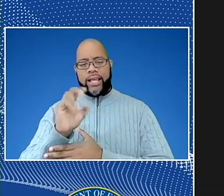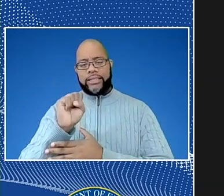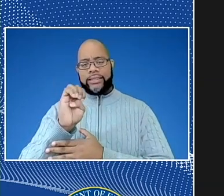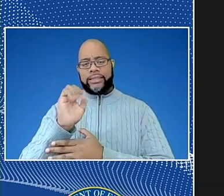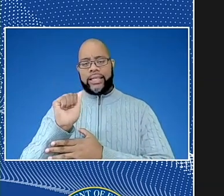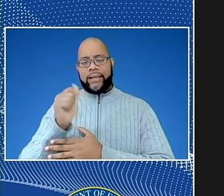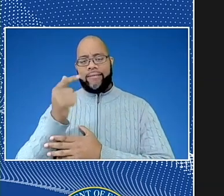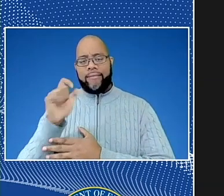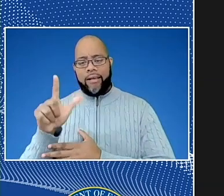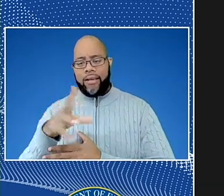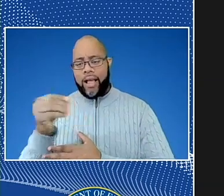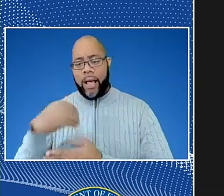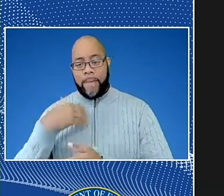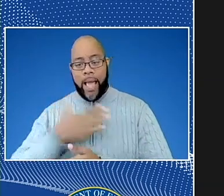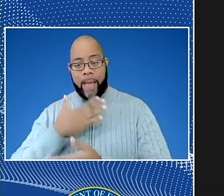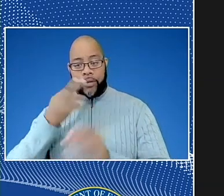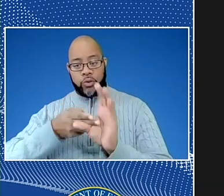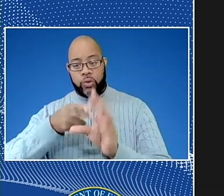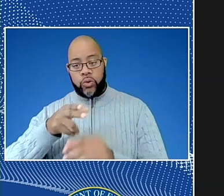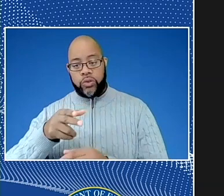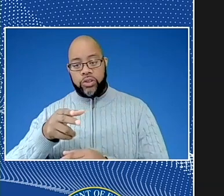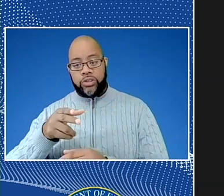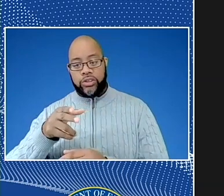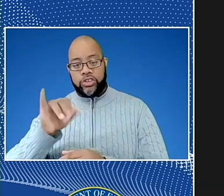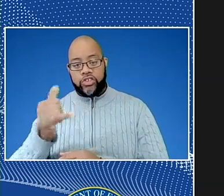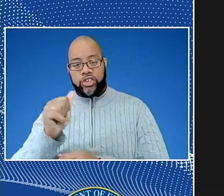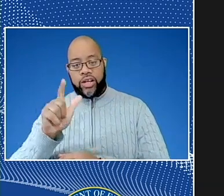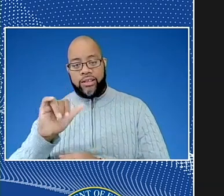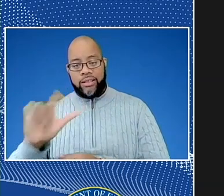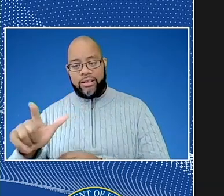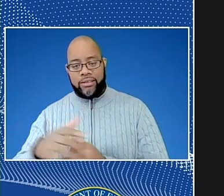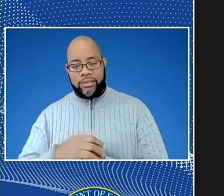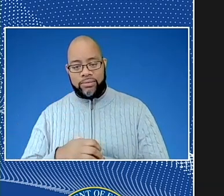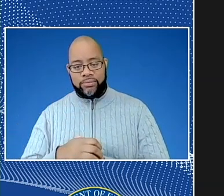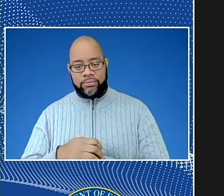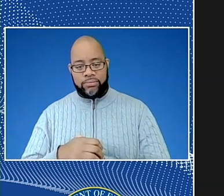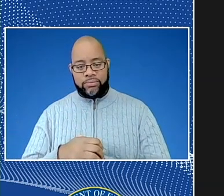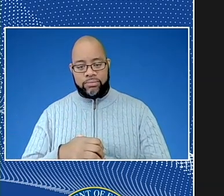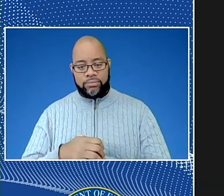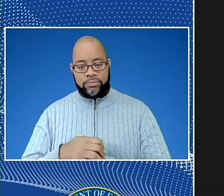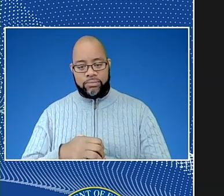I'm happy to join Jalil, but. Yeah. You're invited.